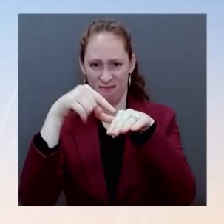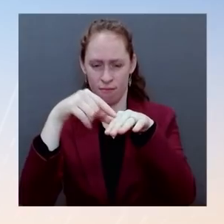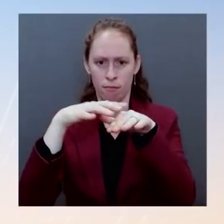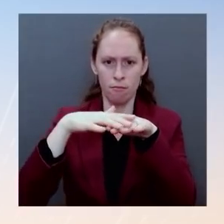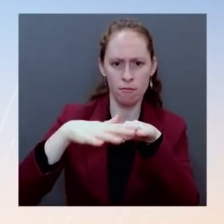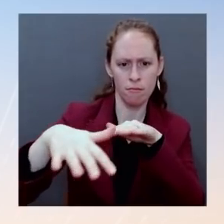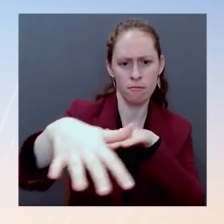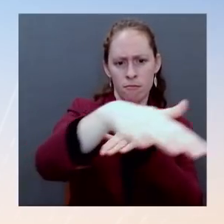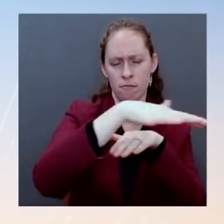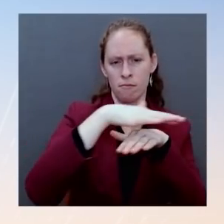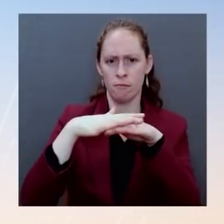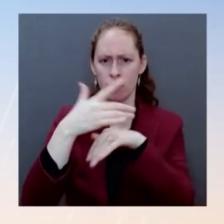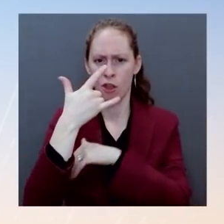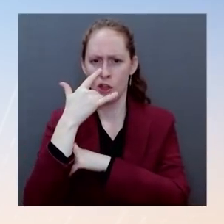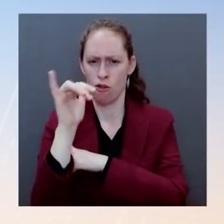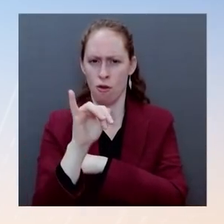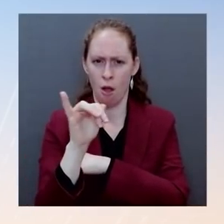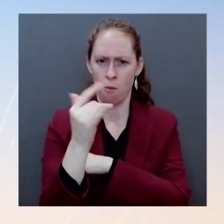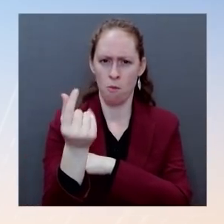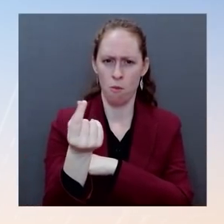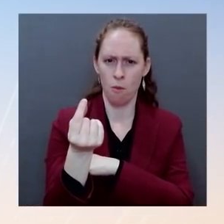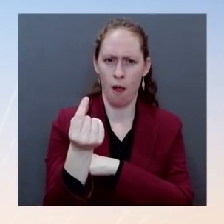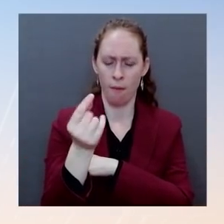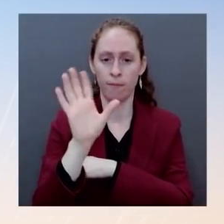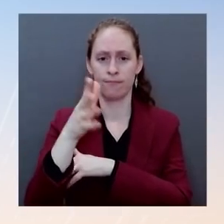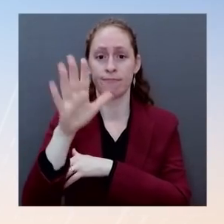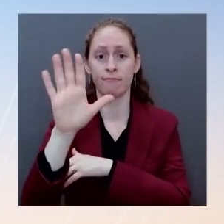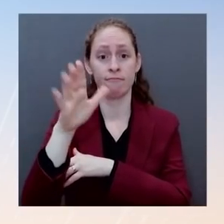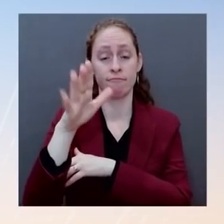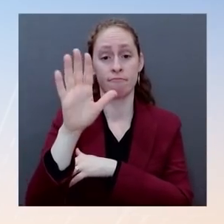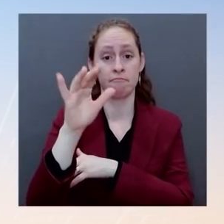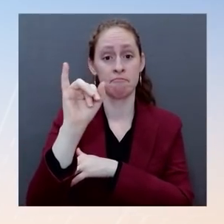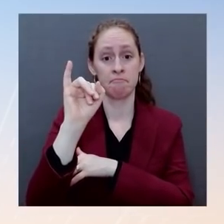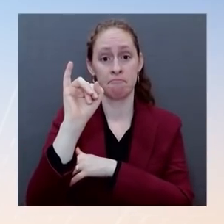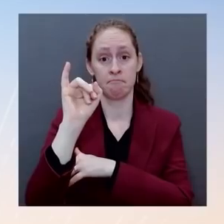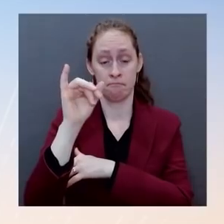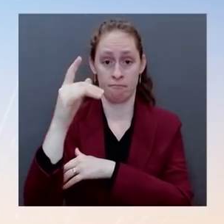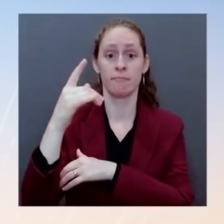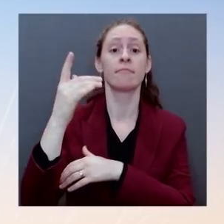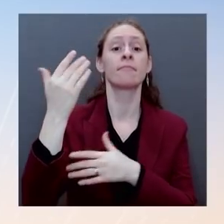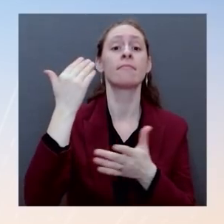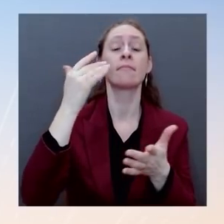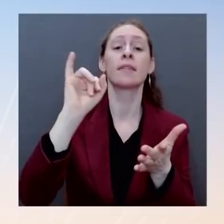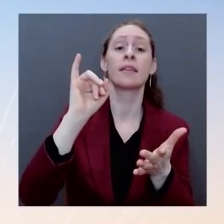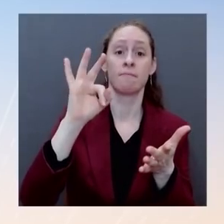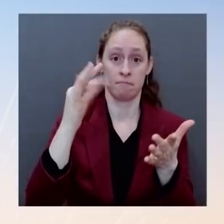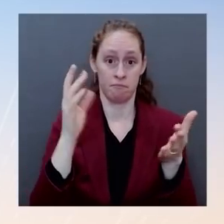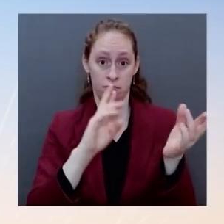push that product out to facilities inland, then you can increase the throughput.